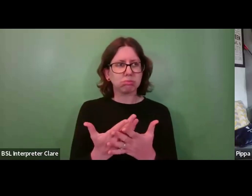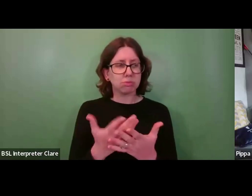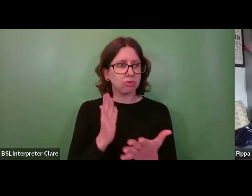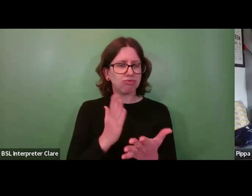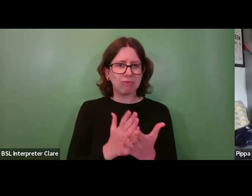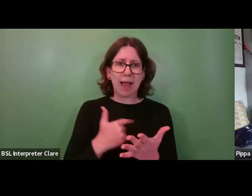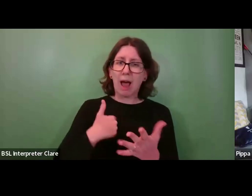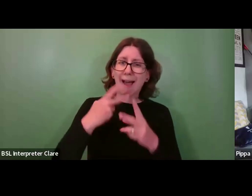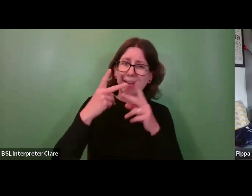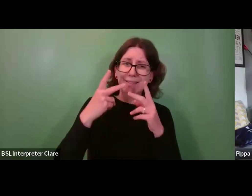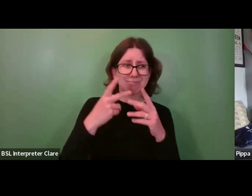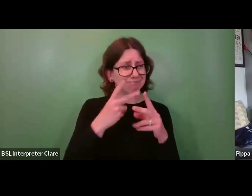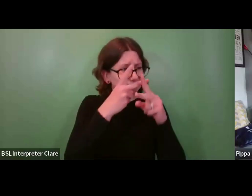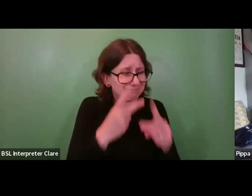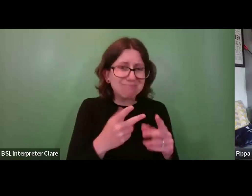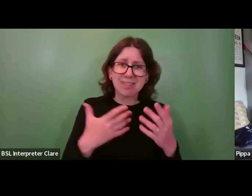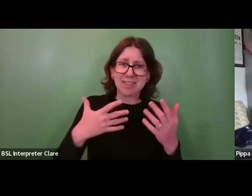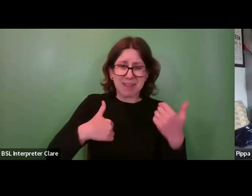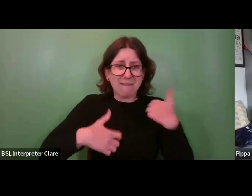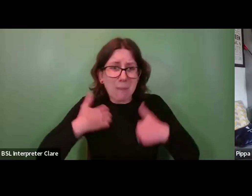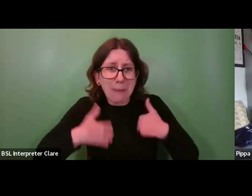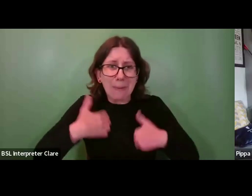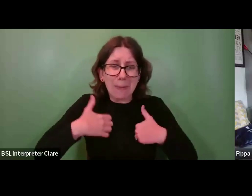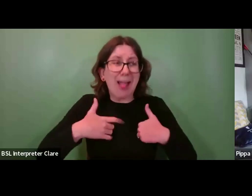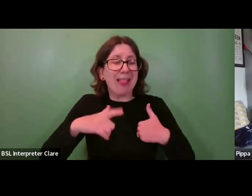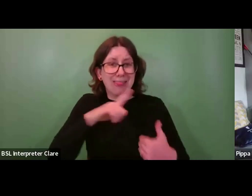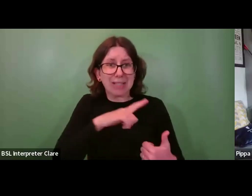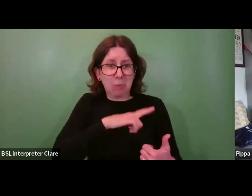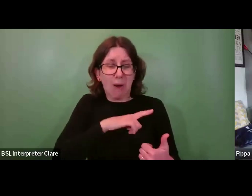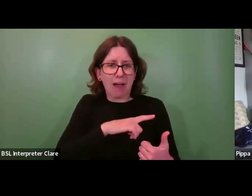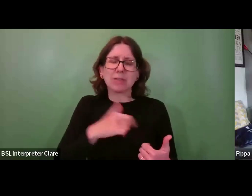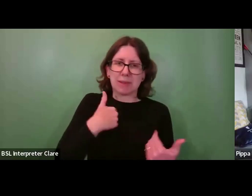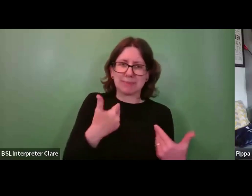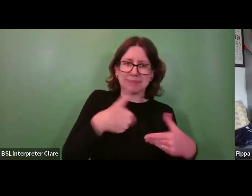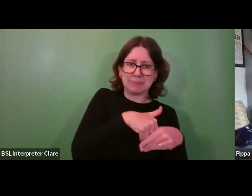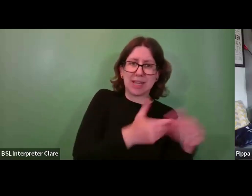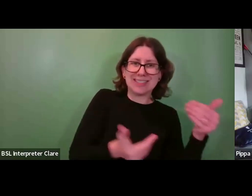and that's why I do what I want, what I do. So I'm on the board of the Charity Commission at the moment